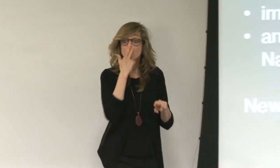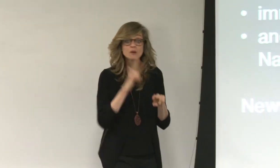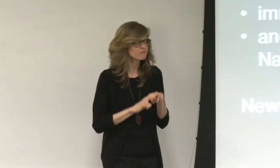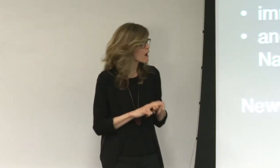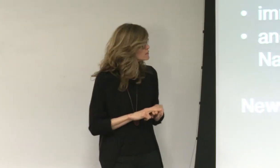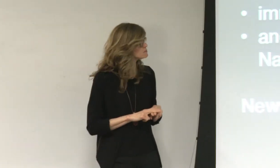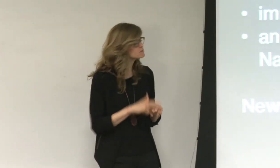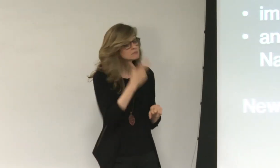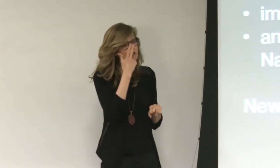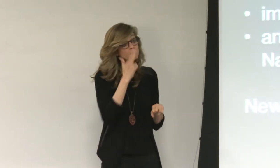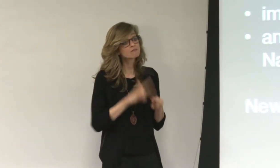IT WAS VERY FUN.